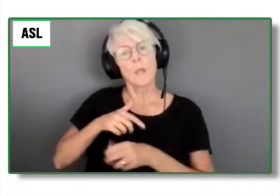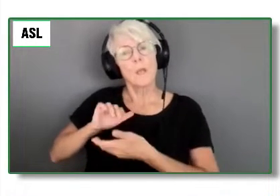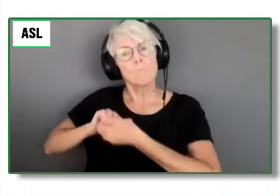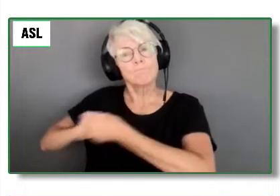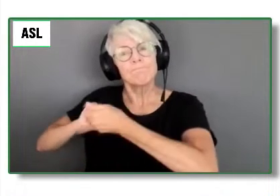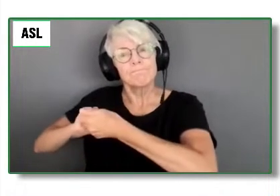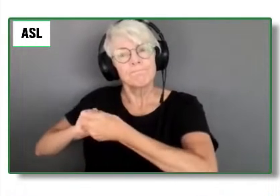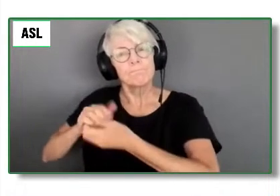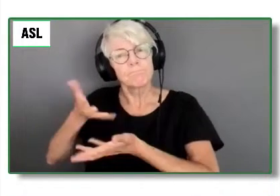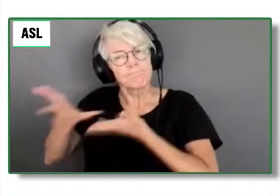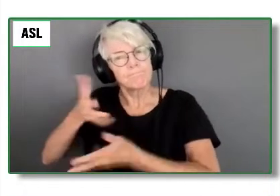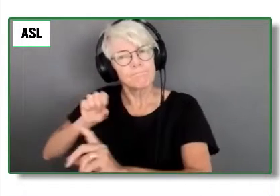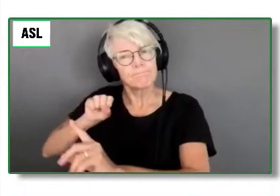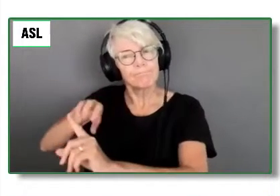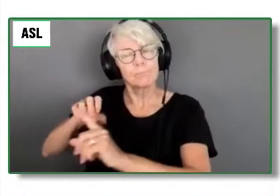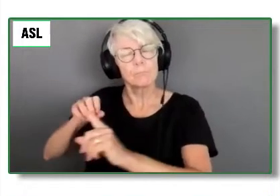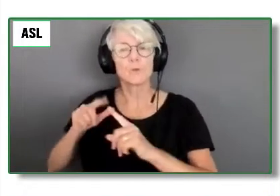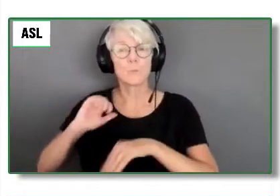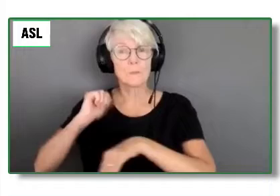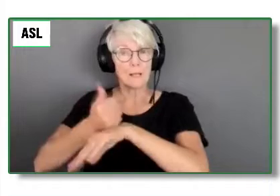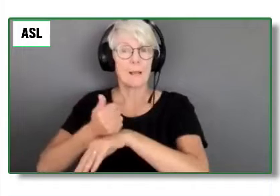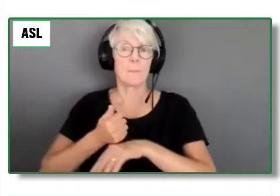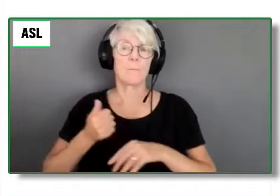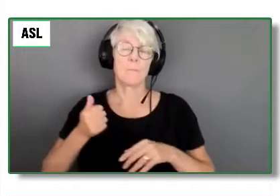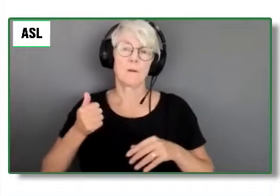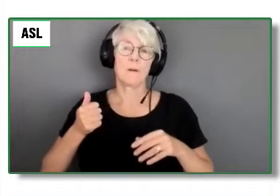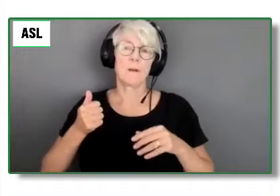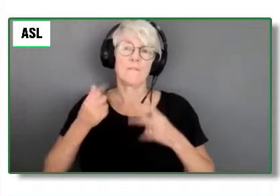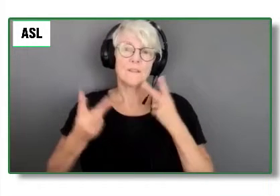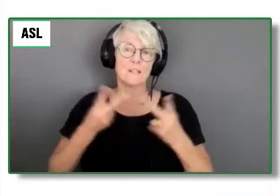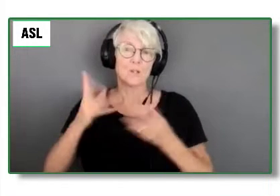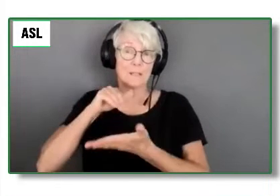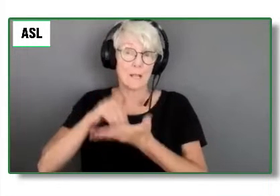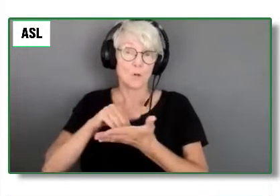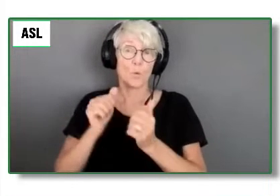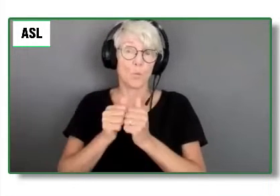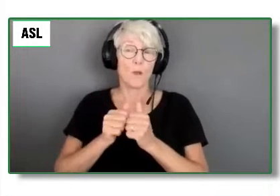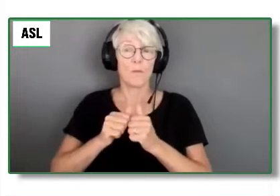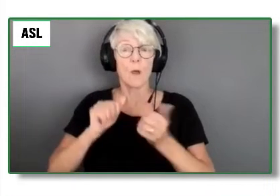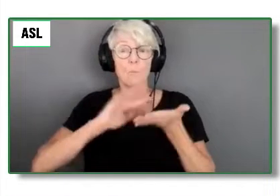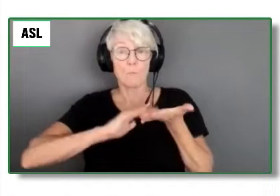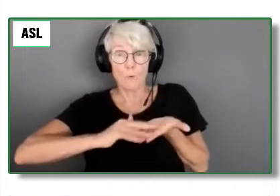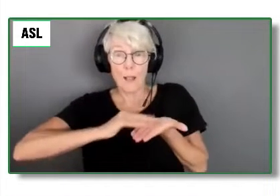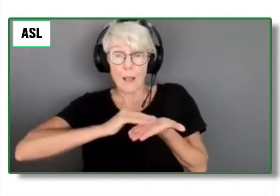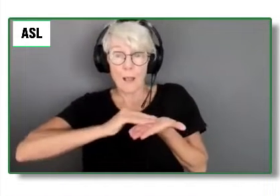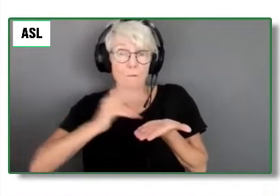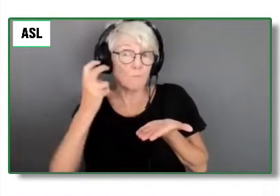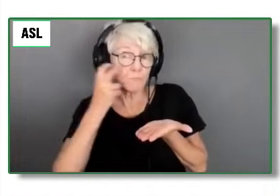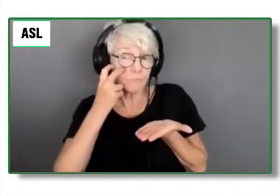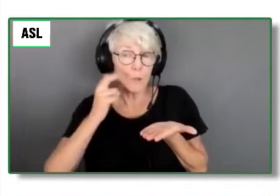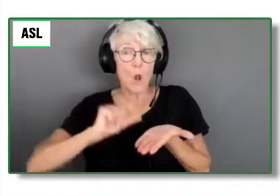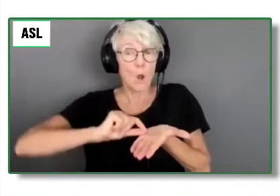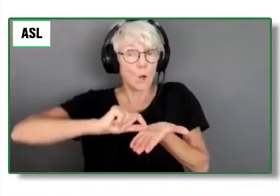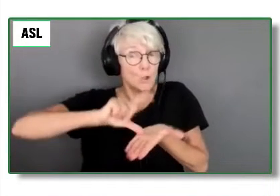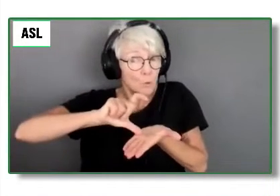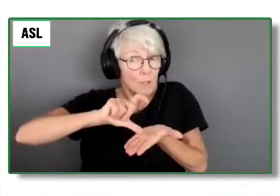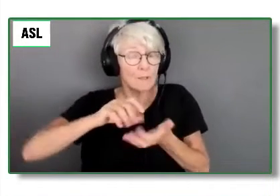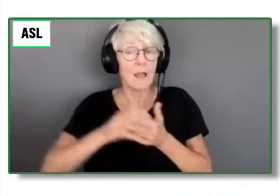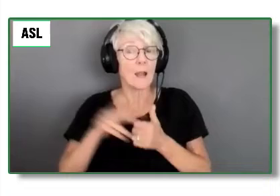exhibits with braille, large print, and audio features. We collaborated on a series of virtual and in-person